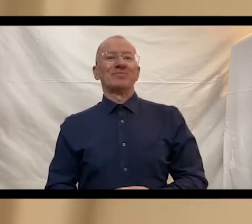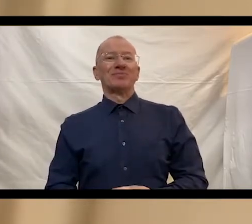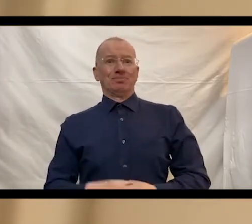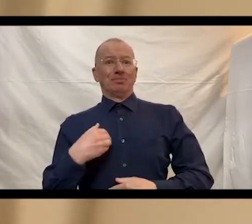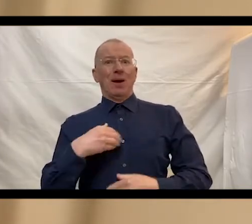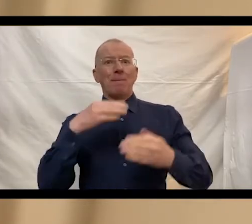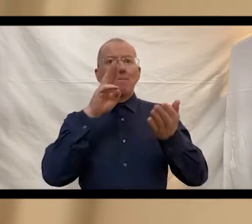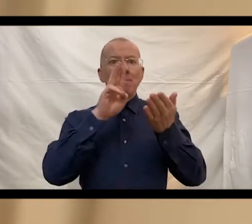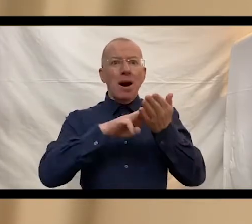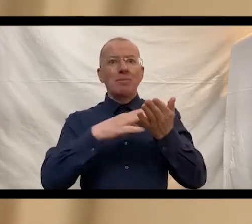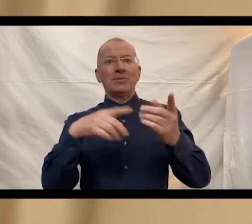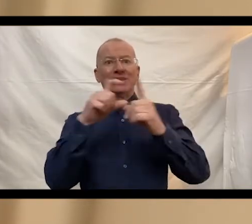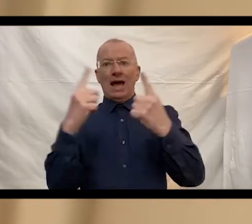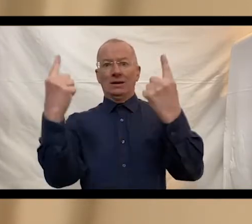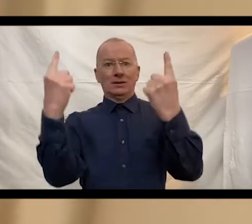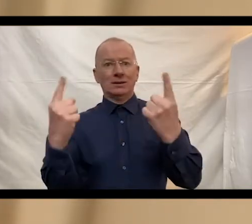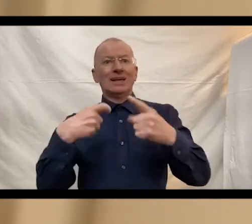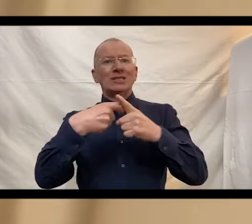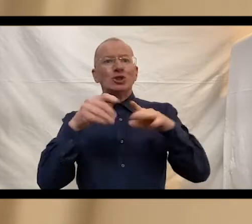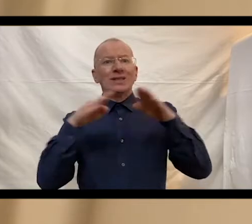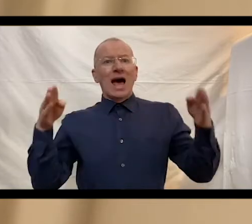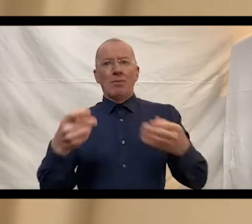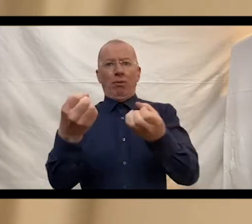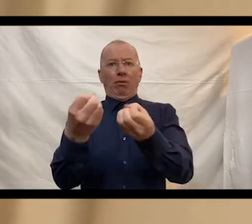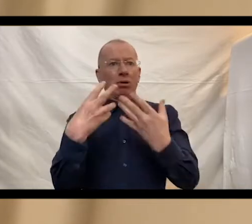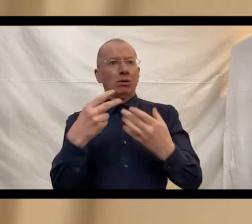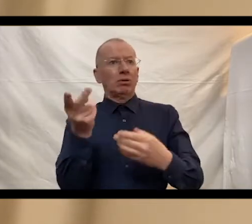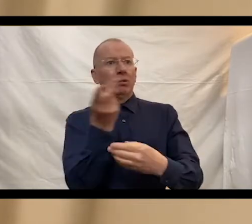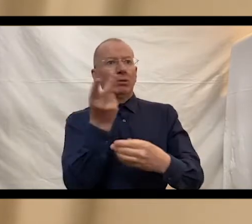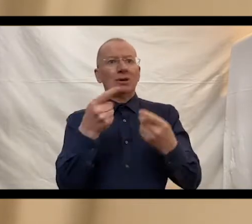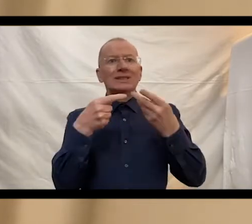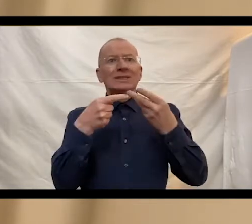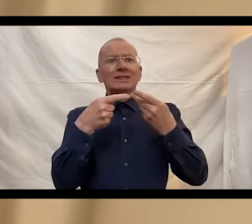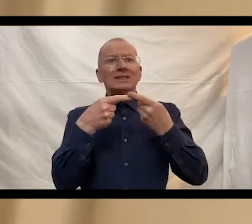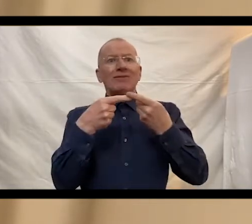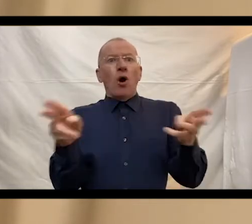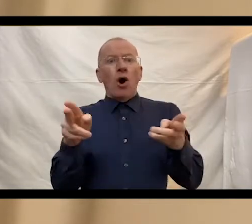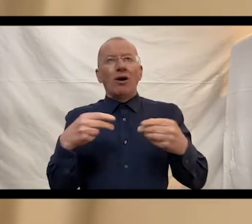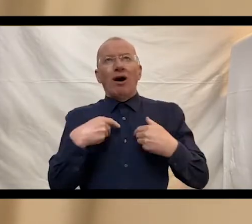When my mum and dad sat me down at the kitchen table and said they were getting divorced, I thought thank god.